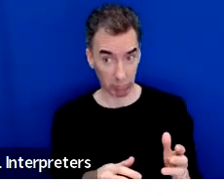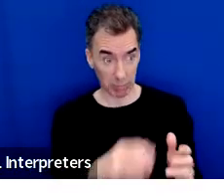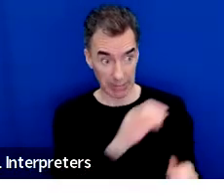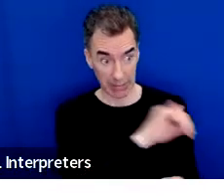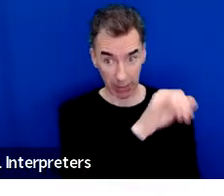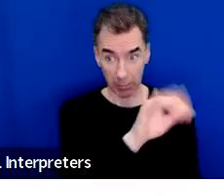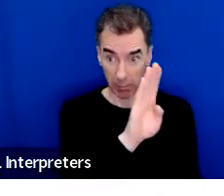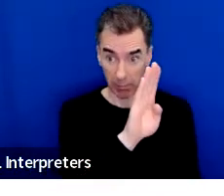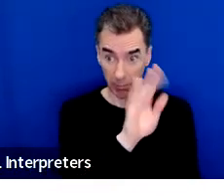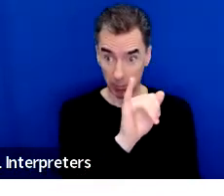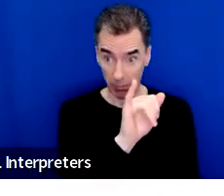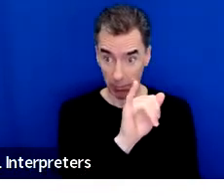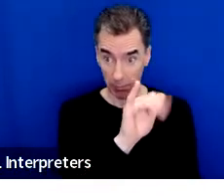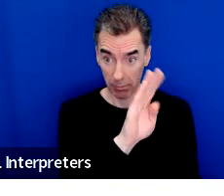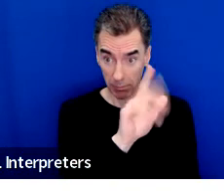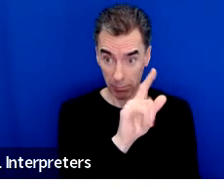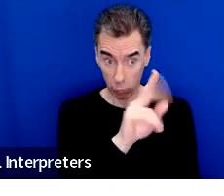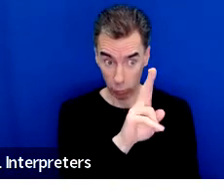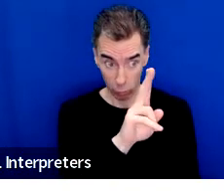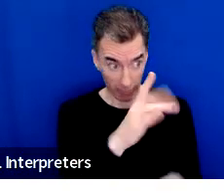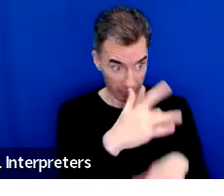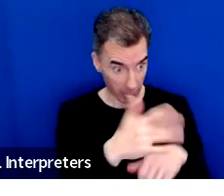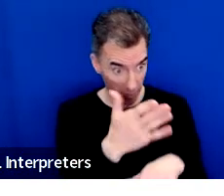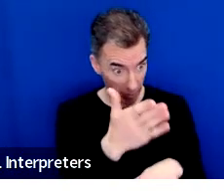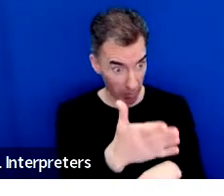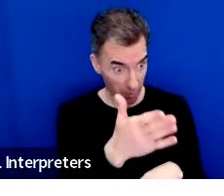Or is that the same way as it normally was in the past?